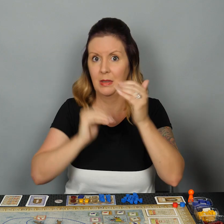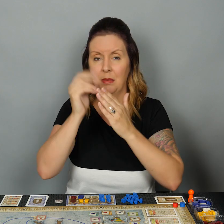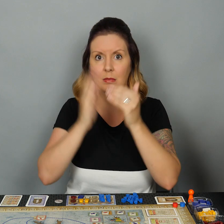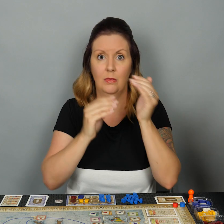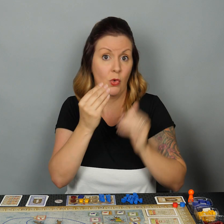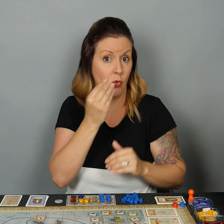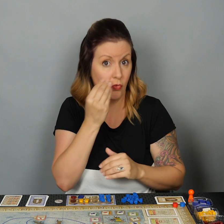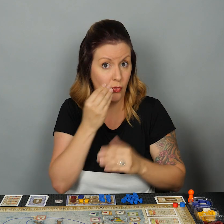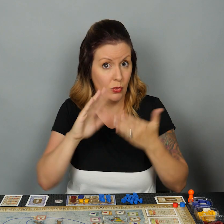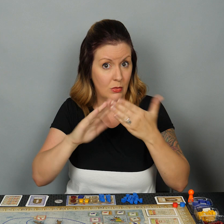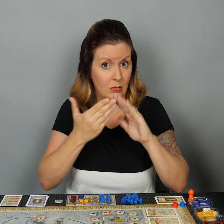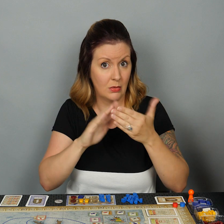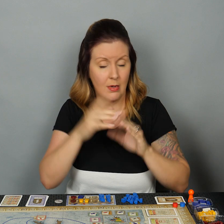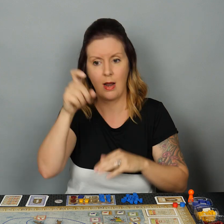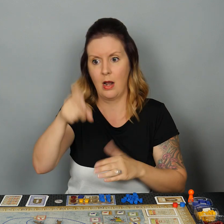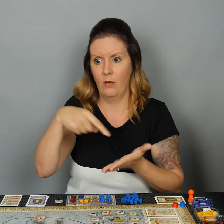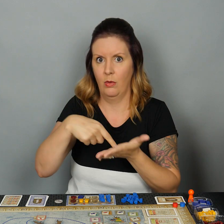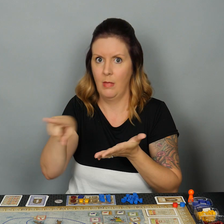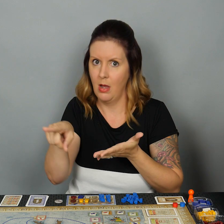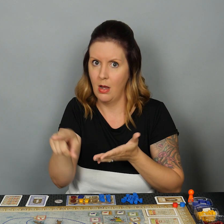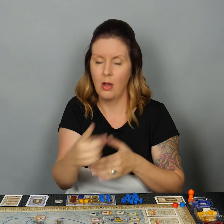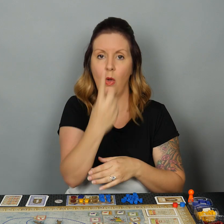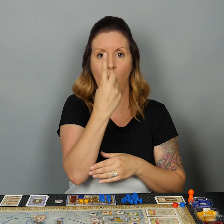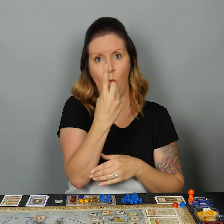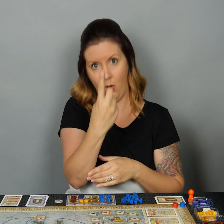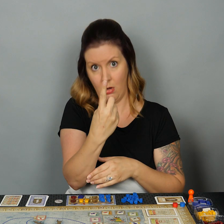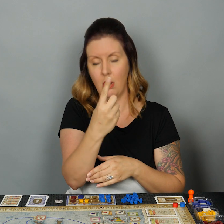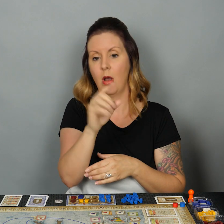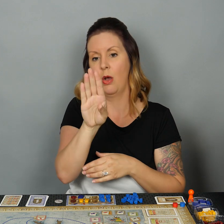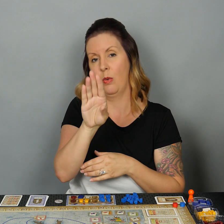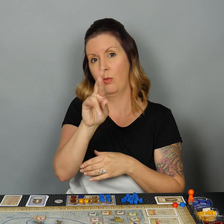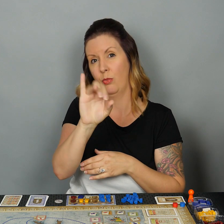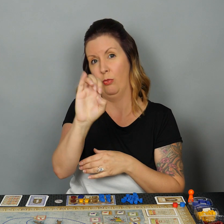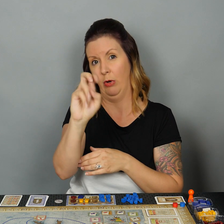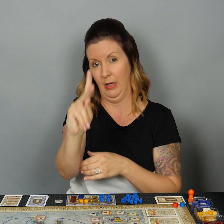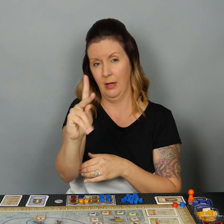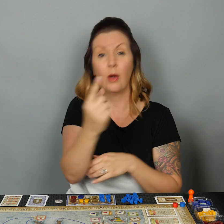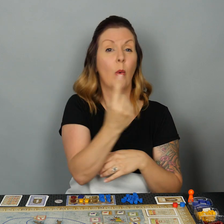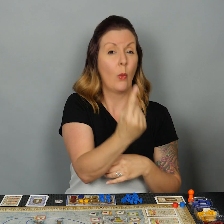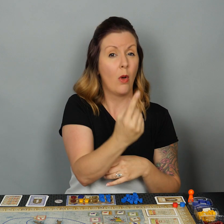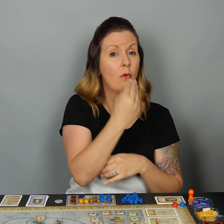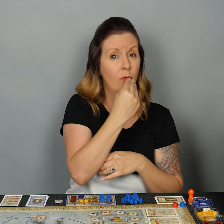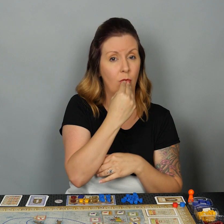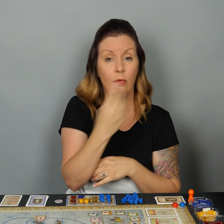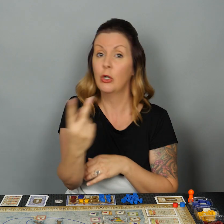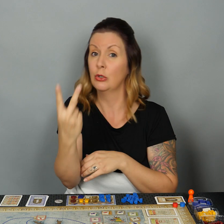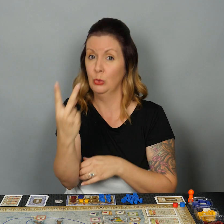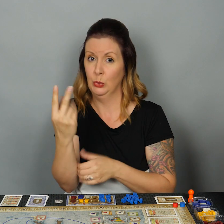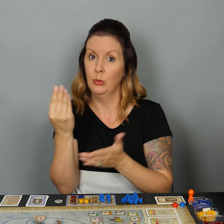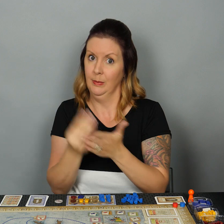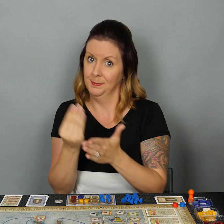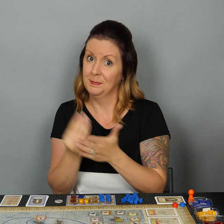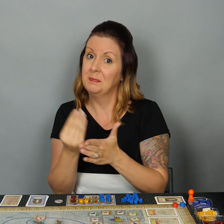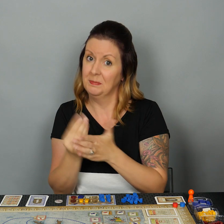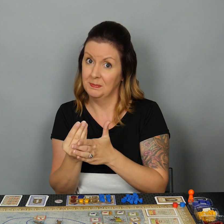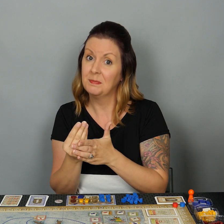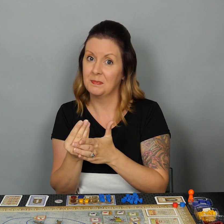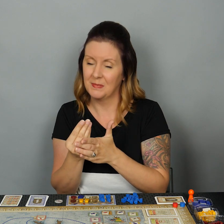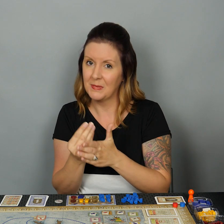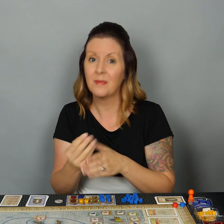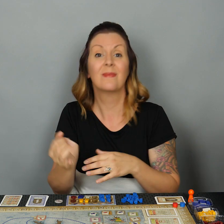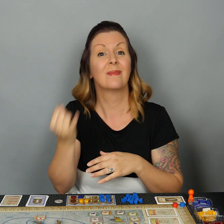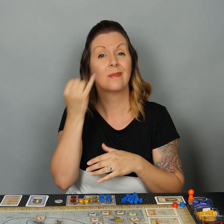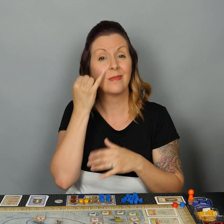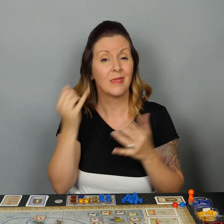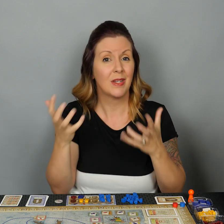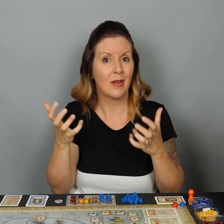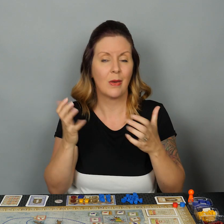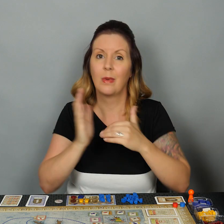If you want to build in a food city, you have to pay 1 brick, 1 food, and 2 money.